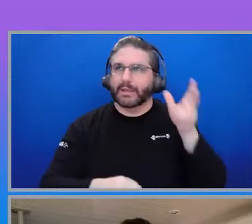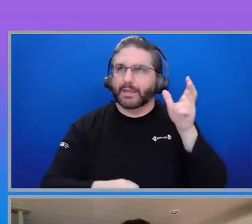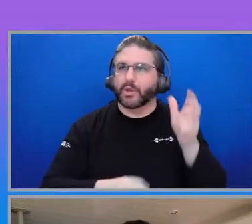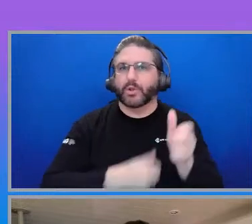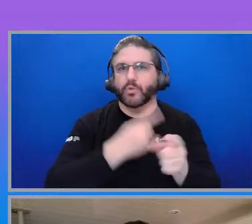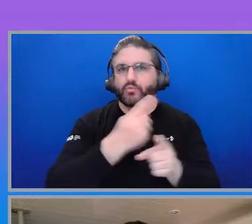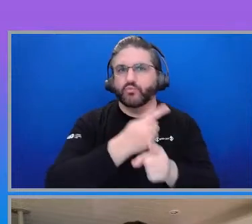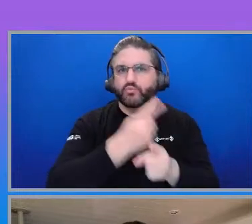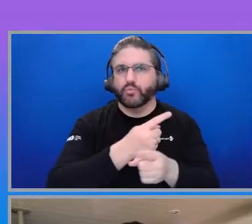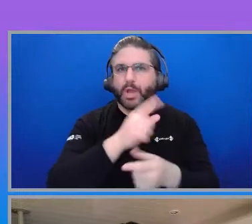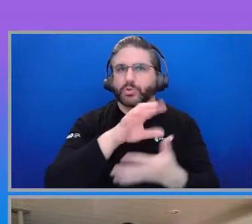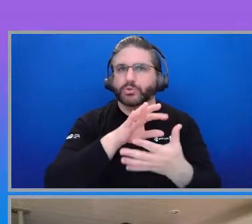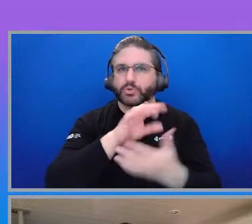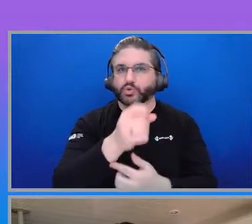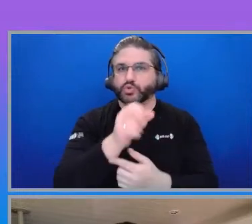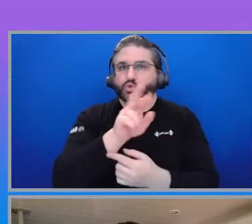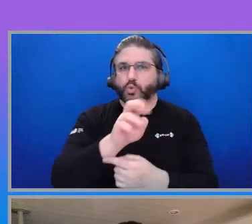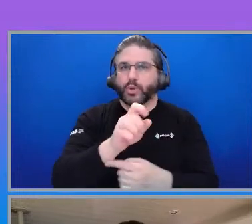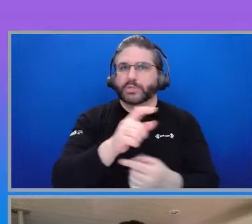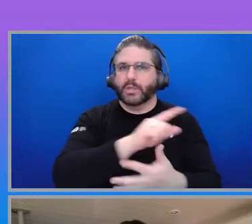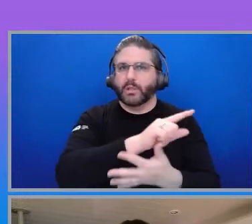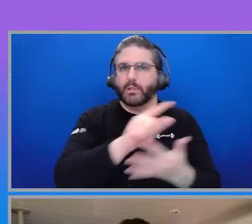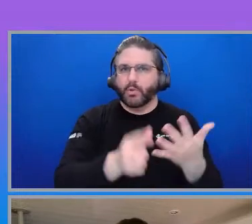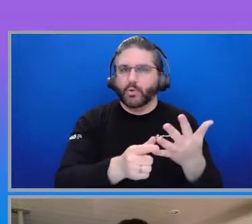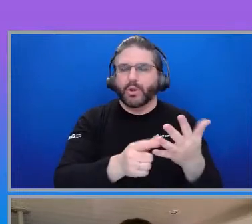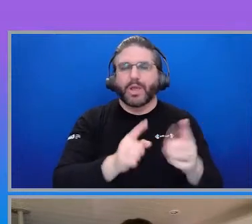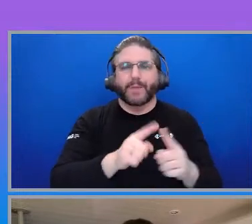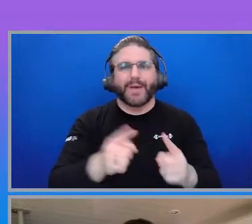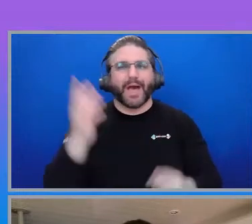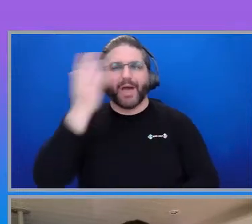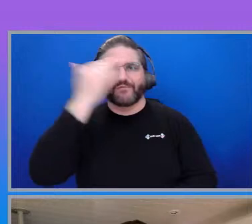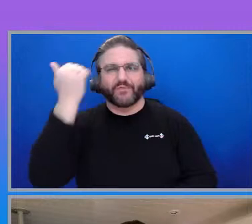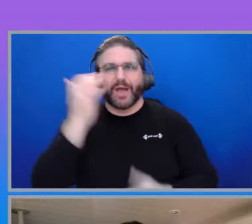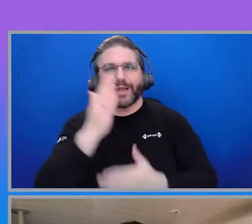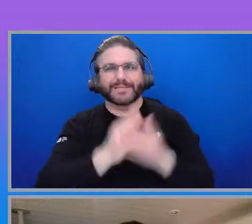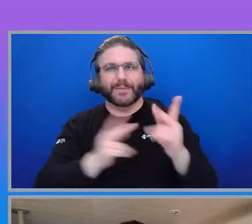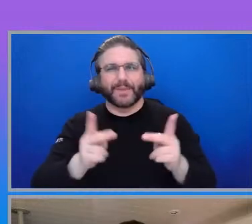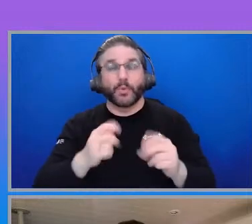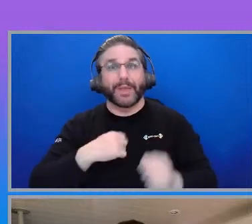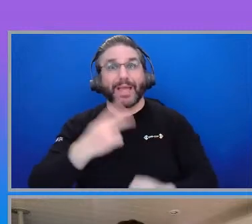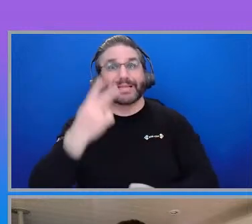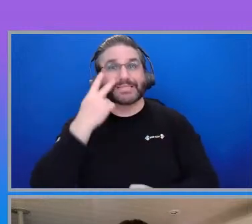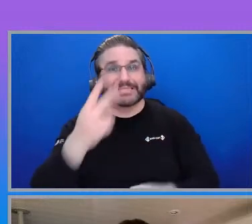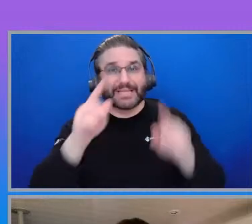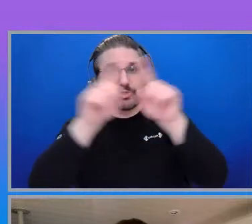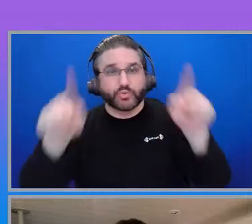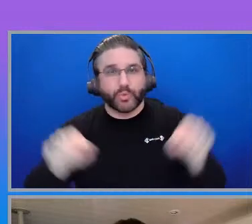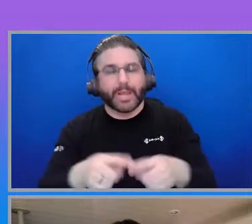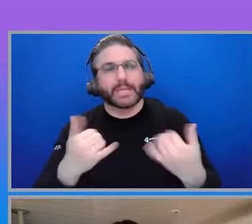order. But in my enthusiasm, I forgot about the class of users who can see the screen but are